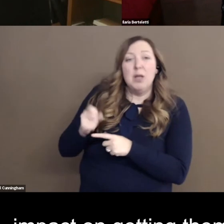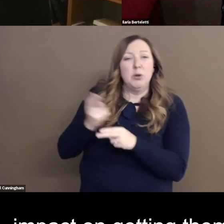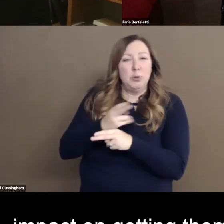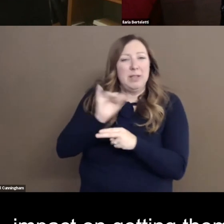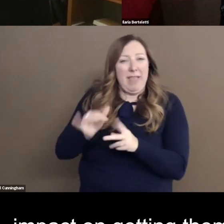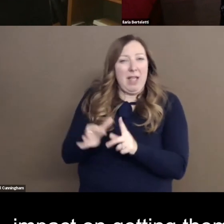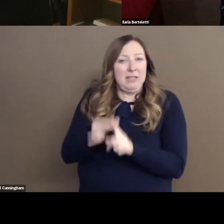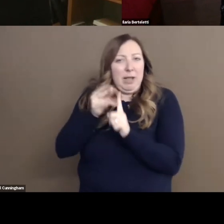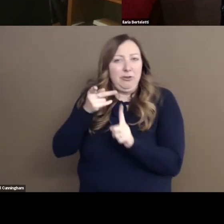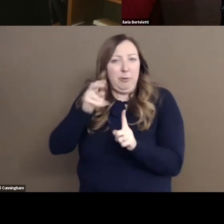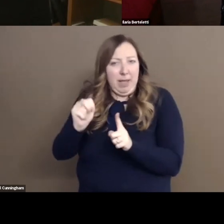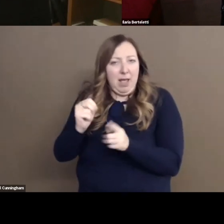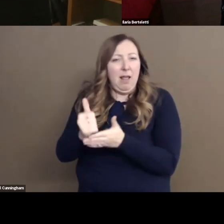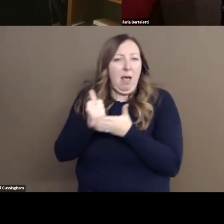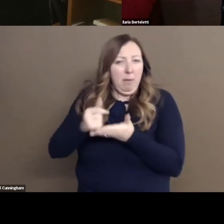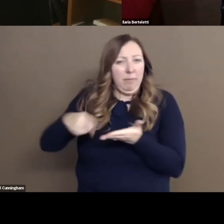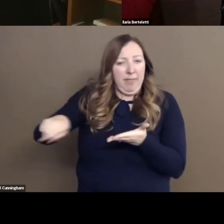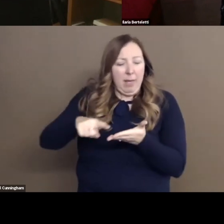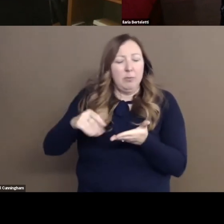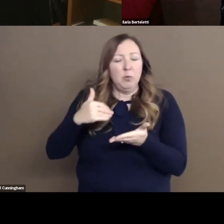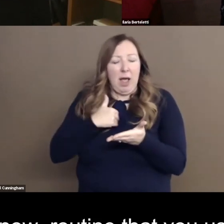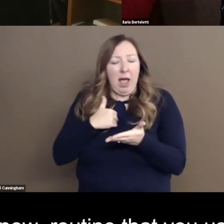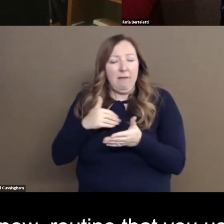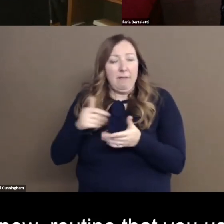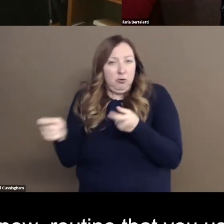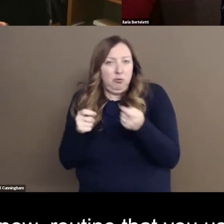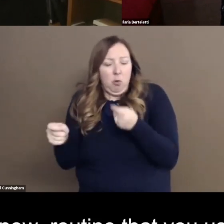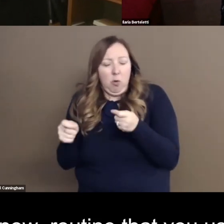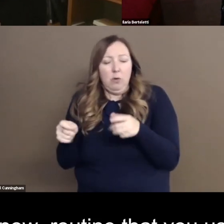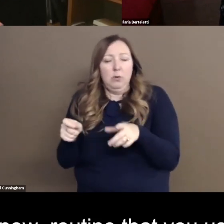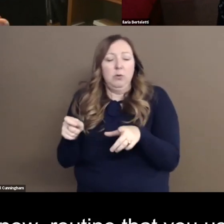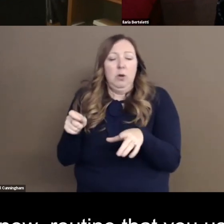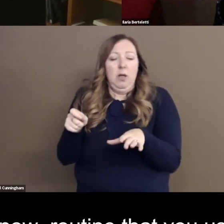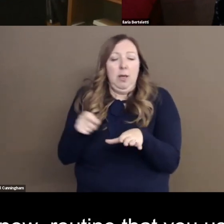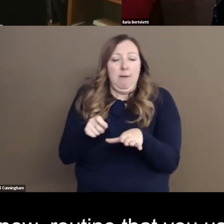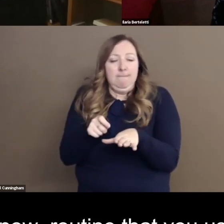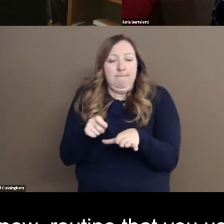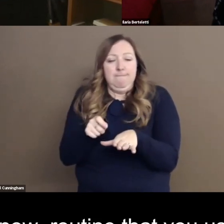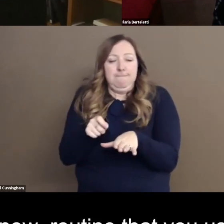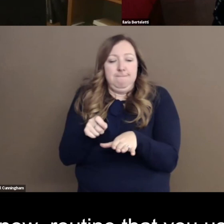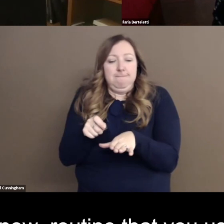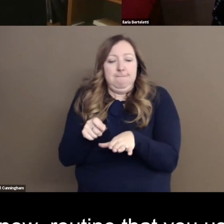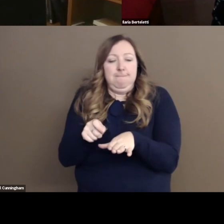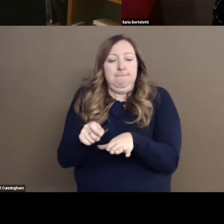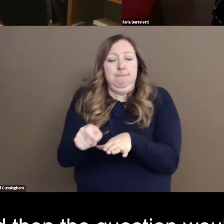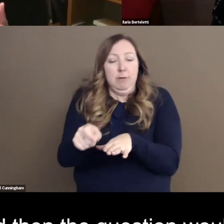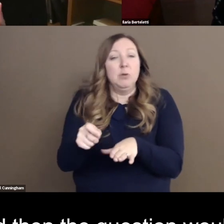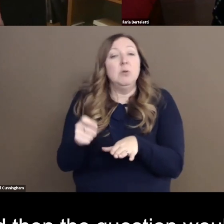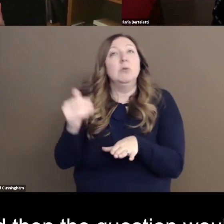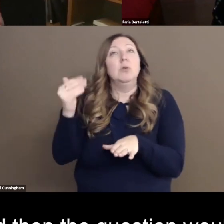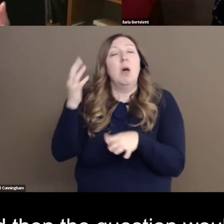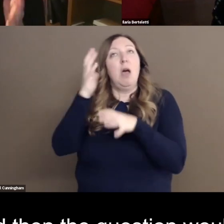control over their pencils to know the visual spatial you know routine that you use when you're drawing a straight line